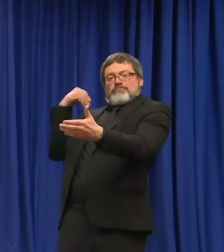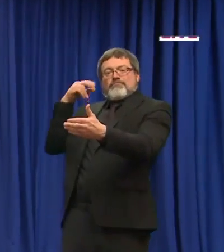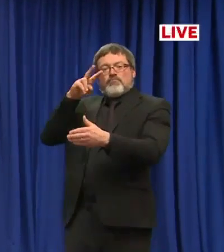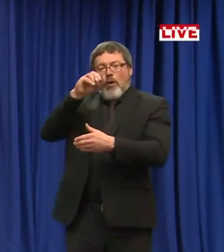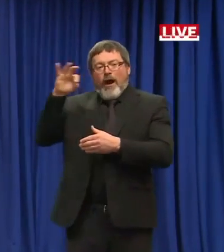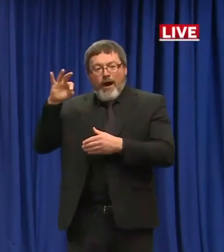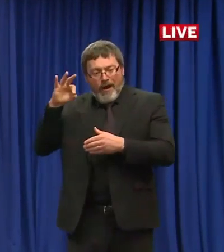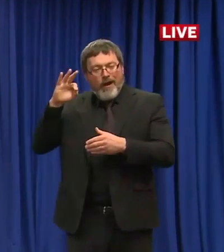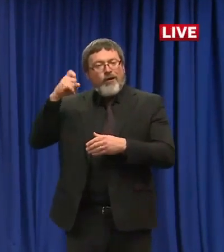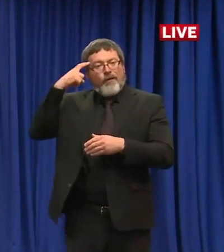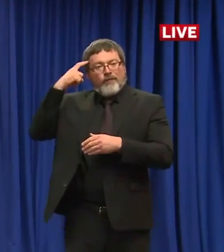HAMPSHIRE.